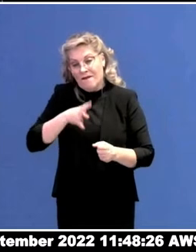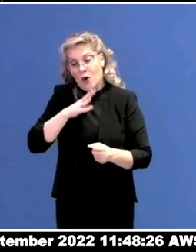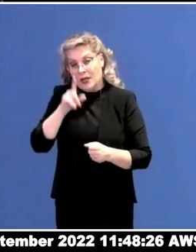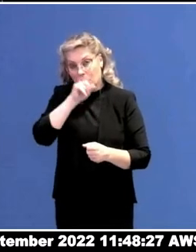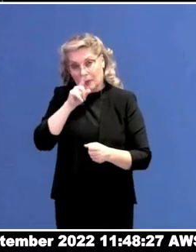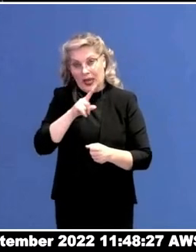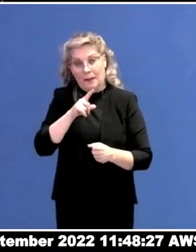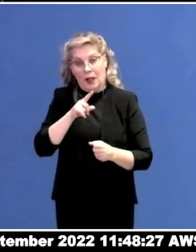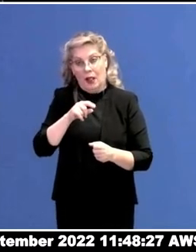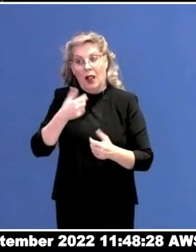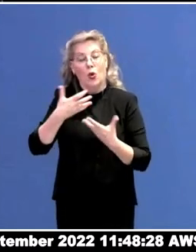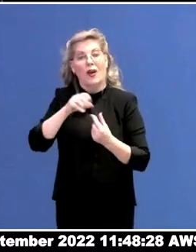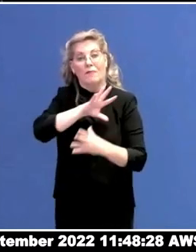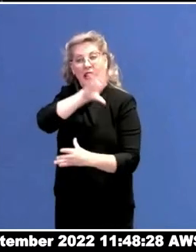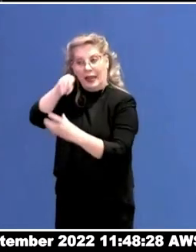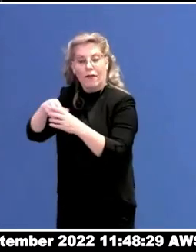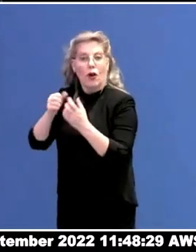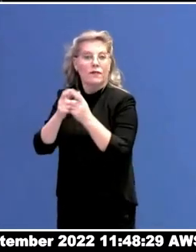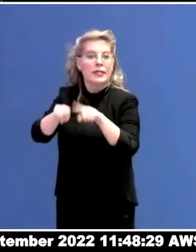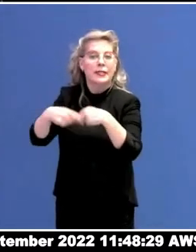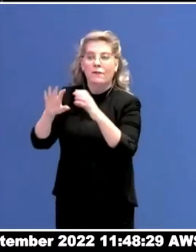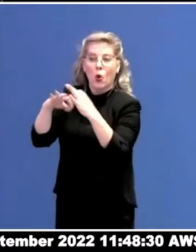Many are employed today and, in fact, 18 are now buying their homes.